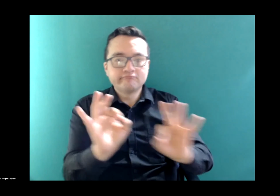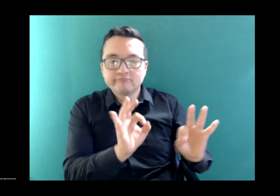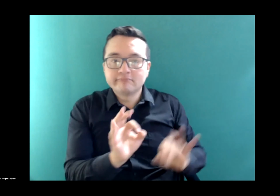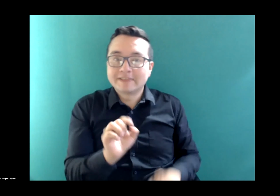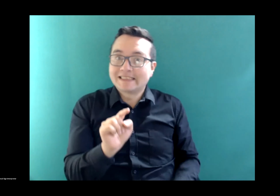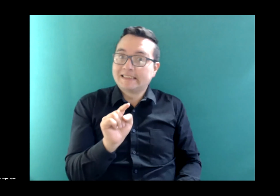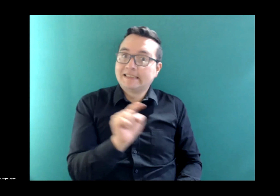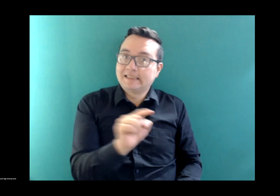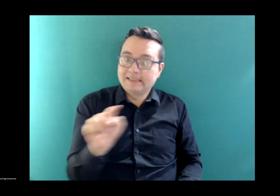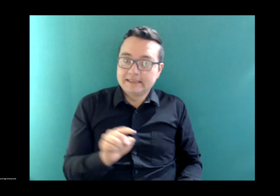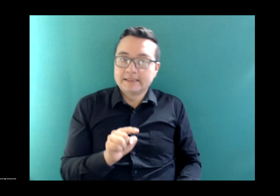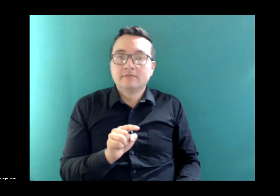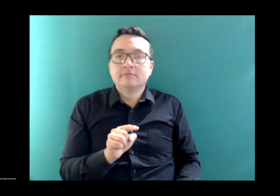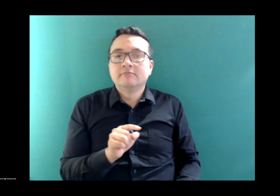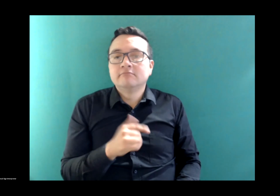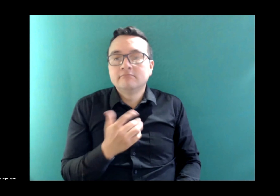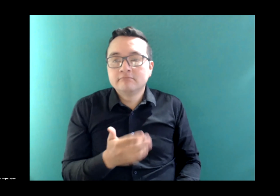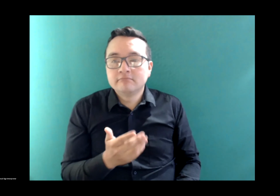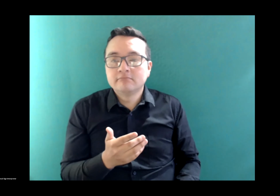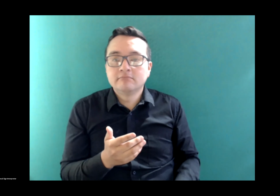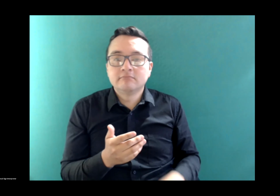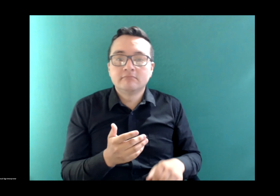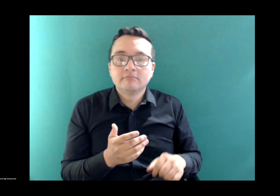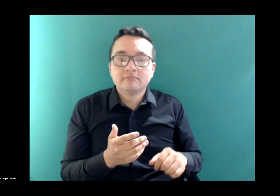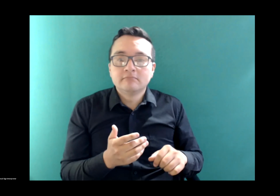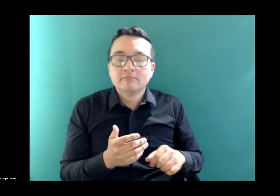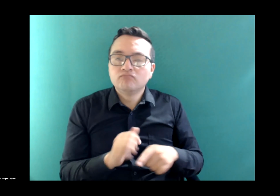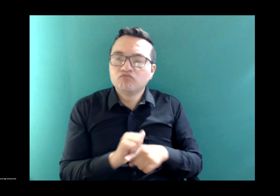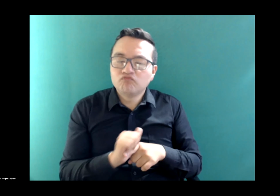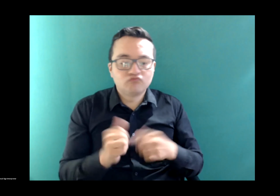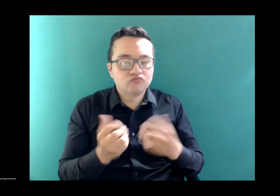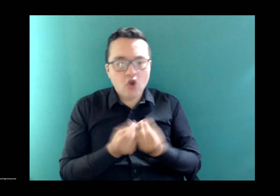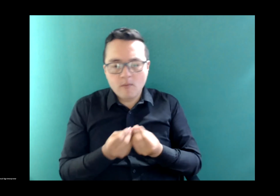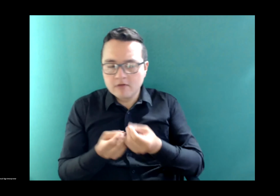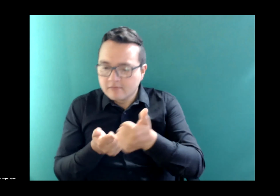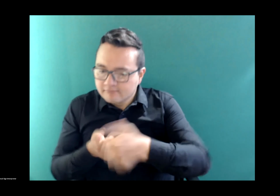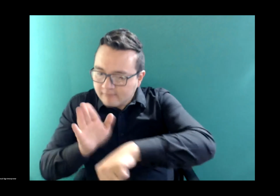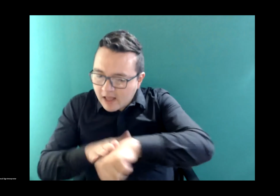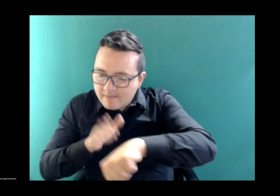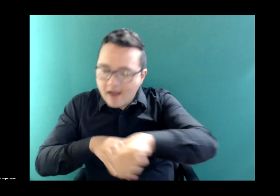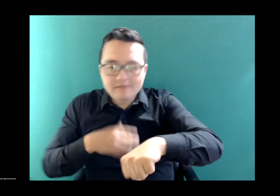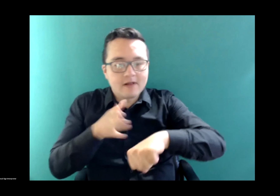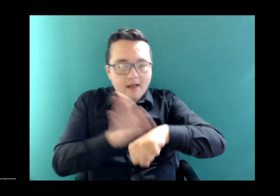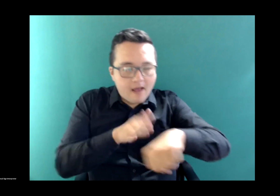We also having a sponsorship program to help support the people with disabilities. And in term of implementation, the private sector when it comes to forming programs and also benefiting from the practices.